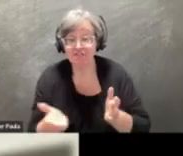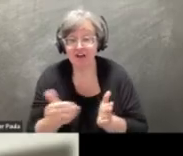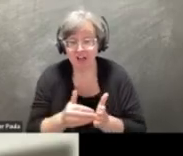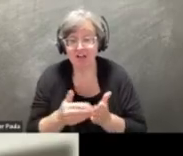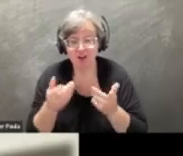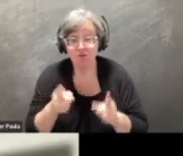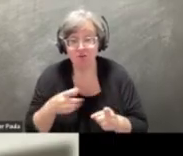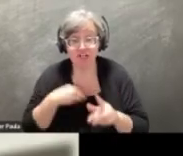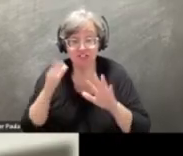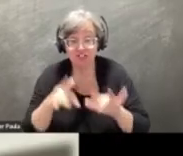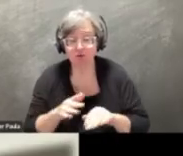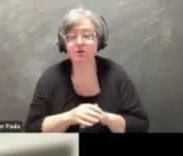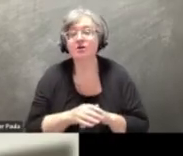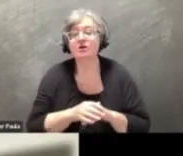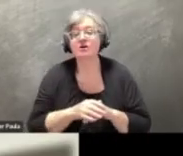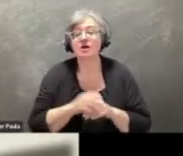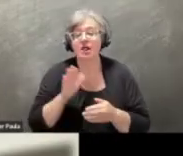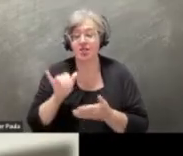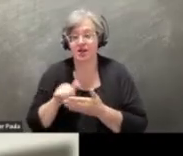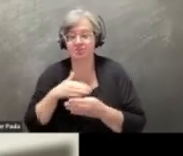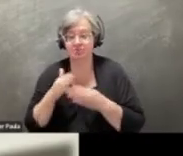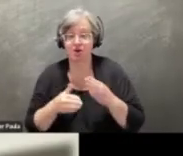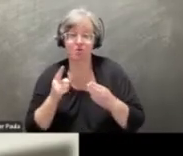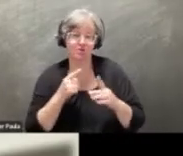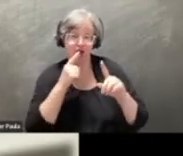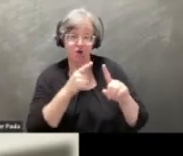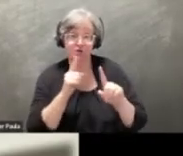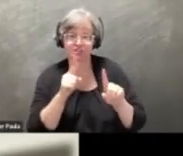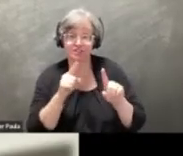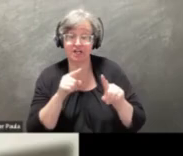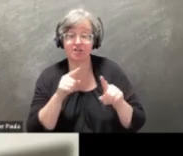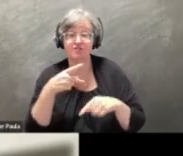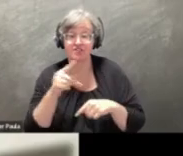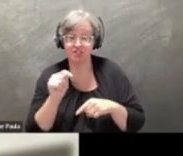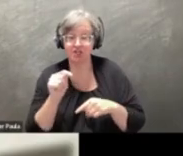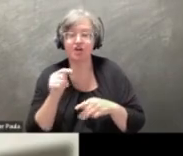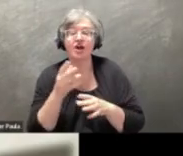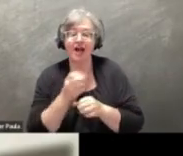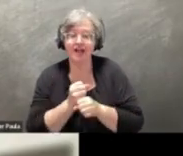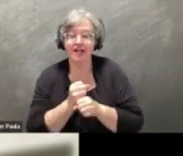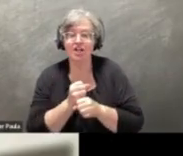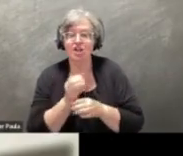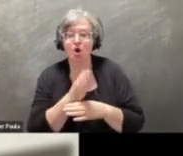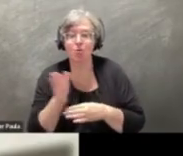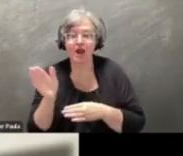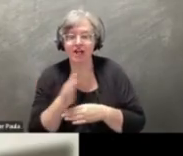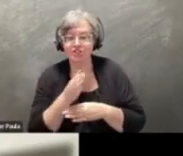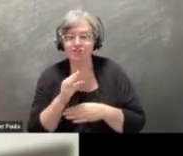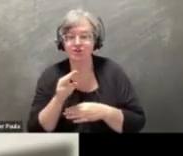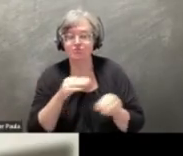outcome. One of my goals would be to attend physical therapy so I can get that range of motion and so I can keep data collection on that. But does it